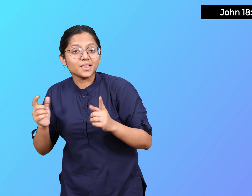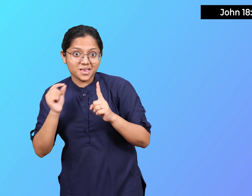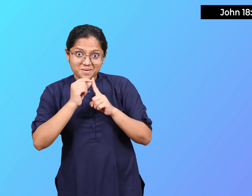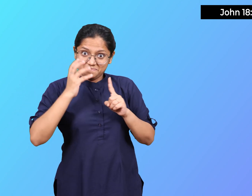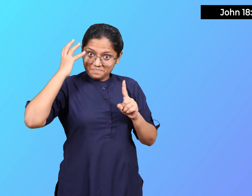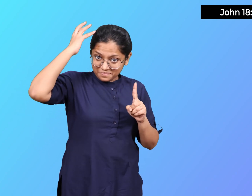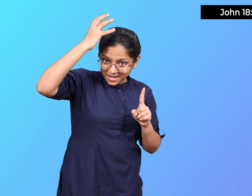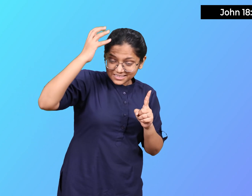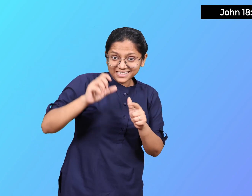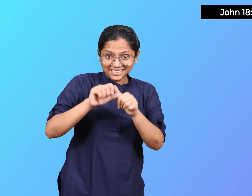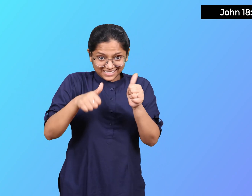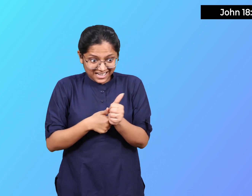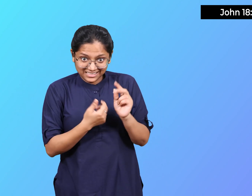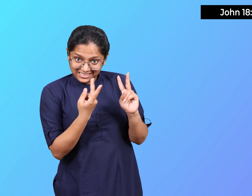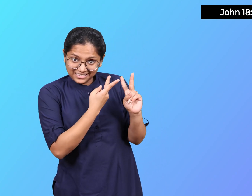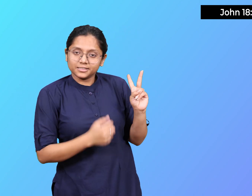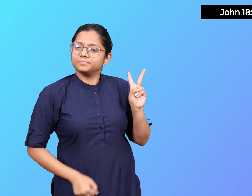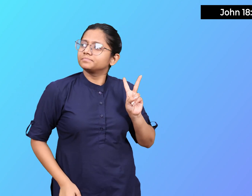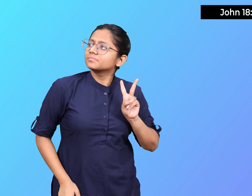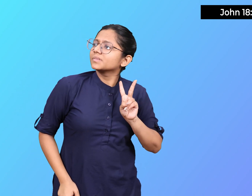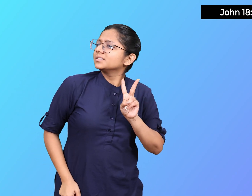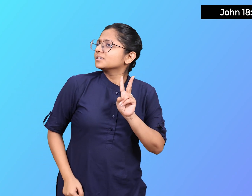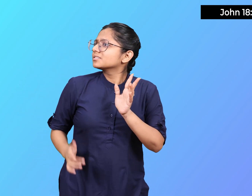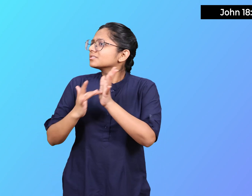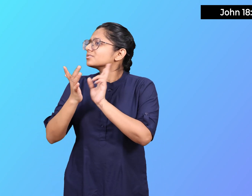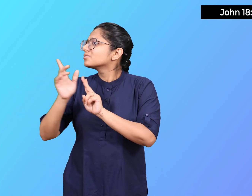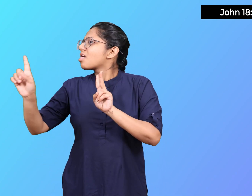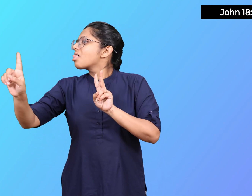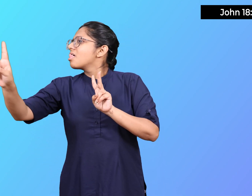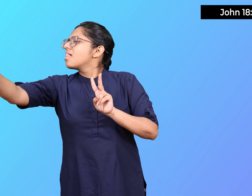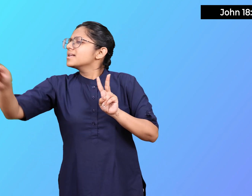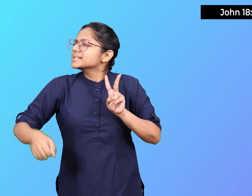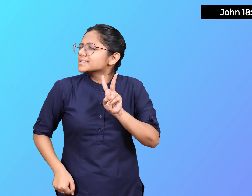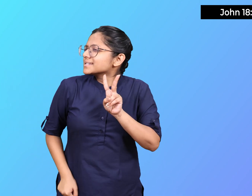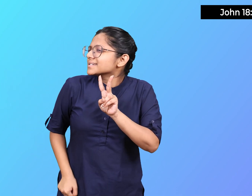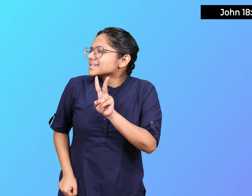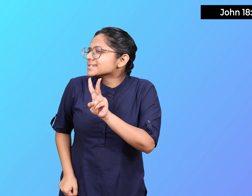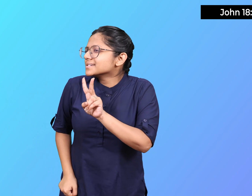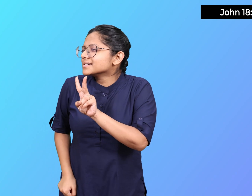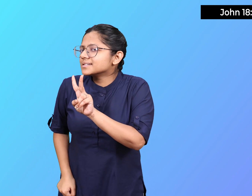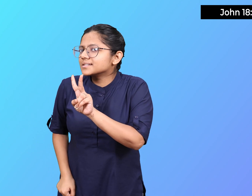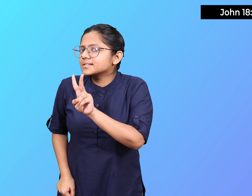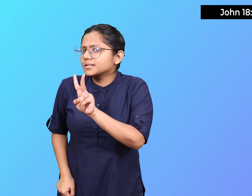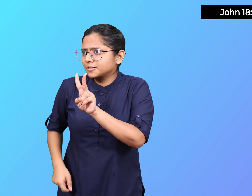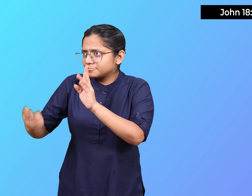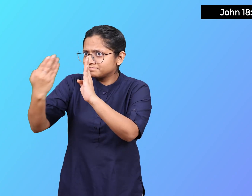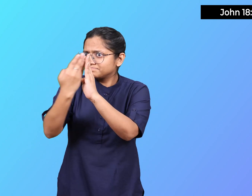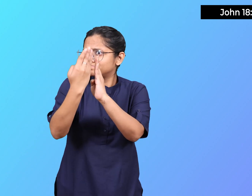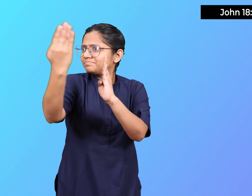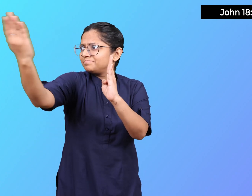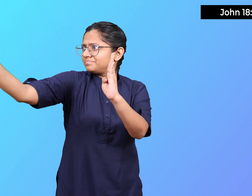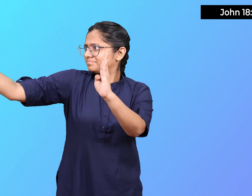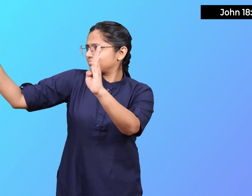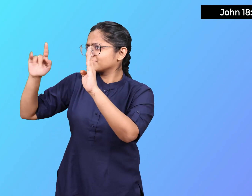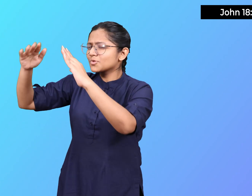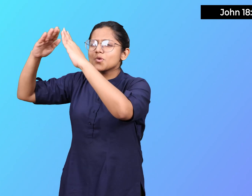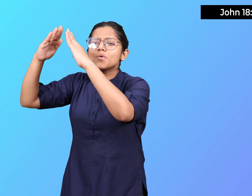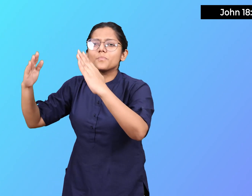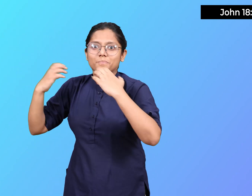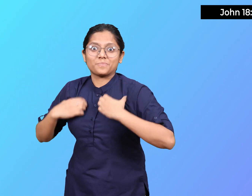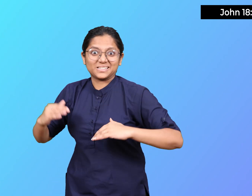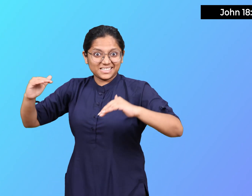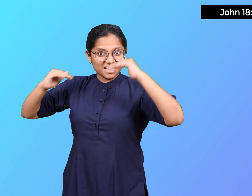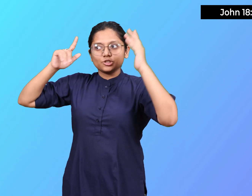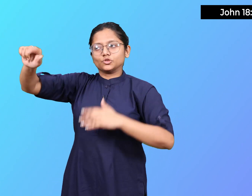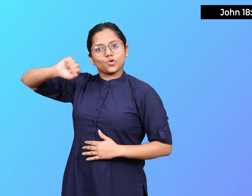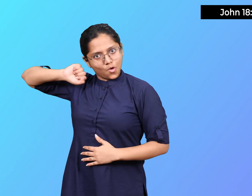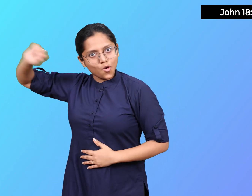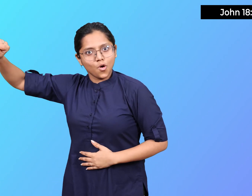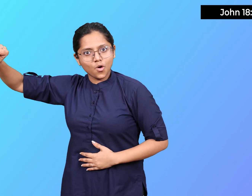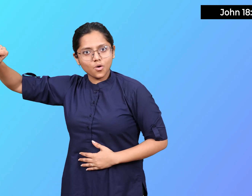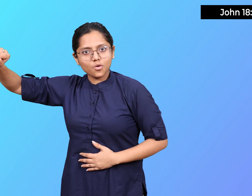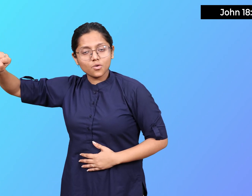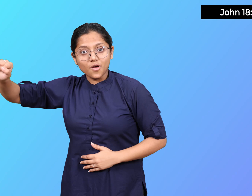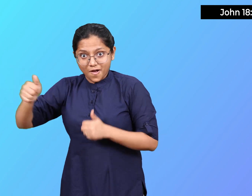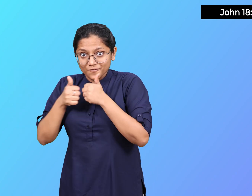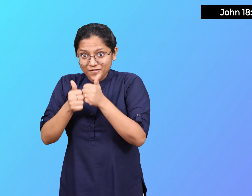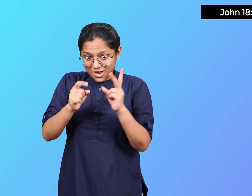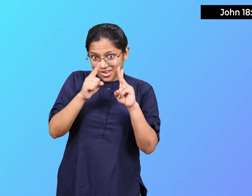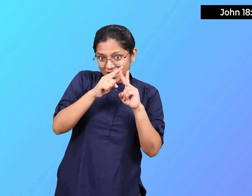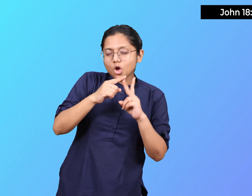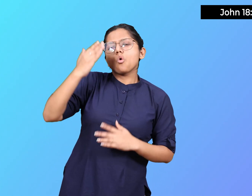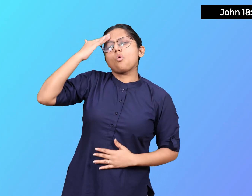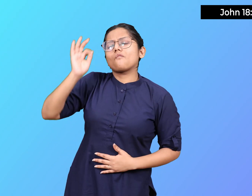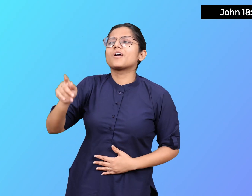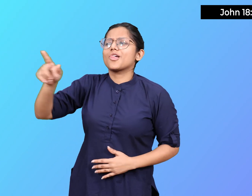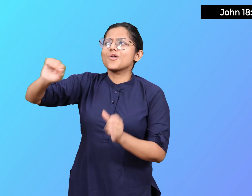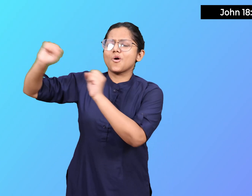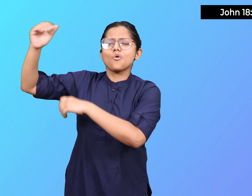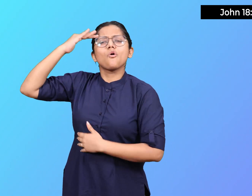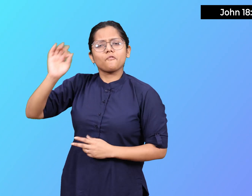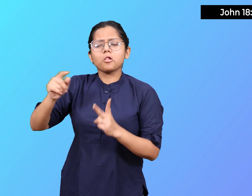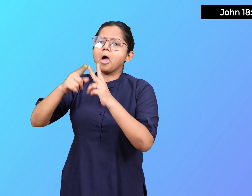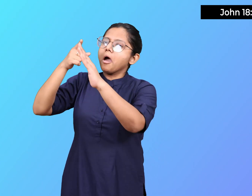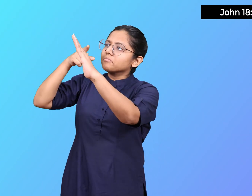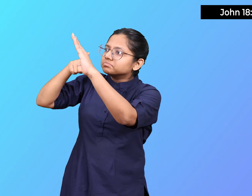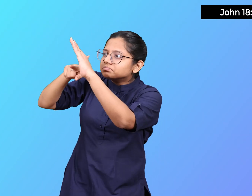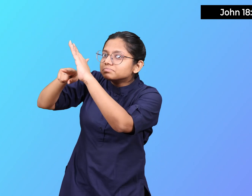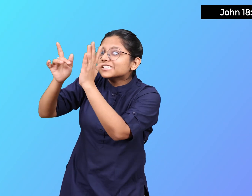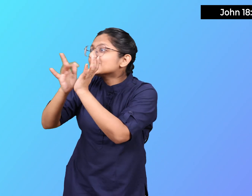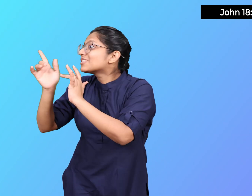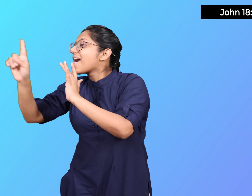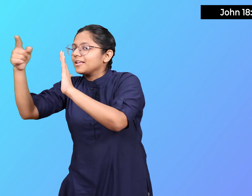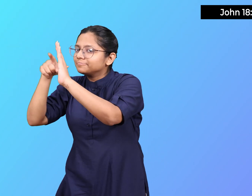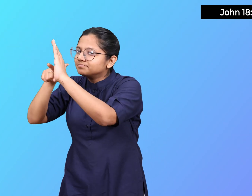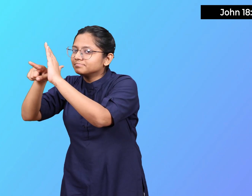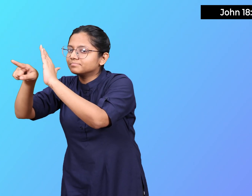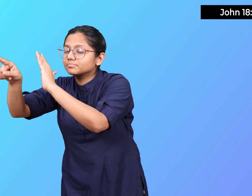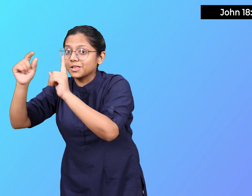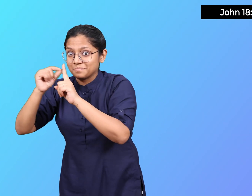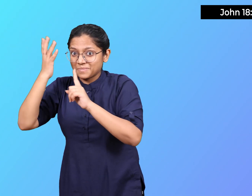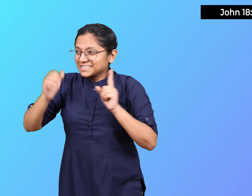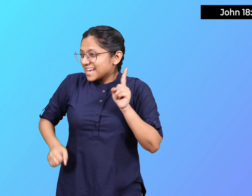Simon Peter and another one of Jesus’ followers went with Jesus. This follower knew the high priest. So he went with Jesus into the courtyard of the high priest’s house.